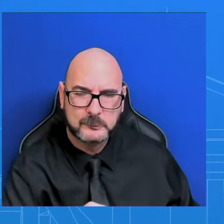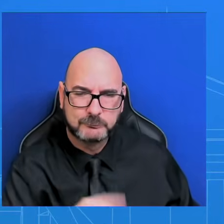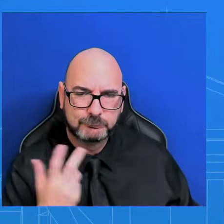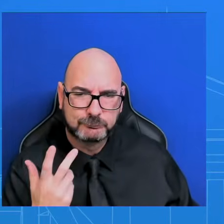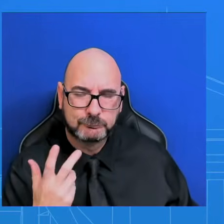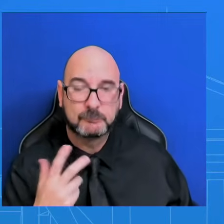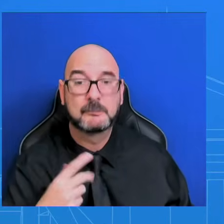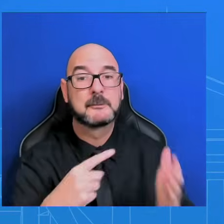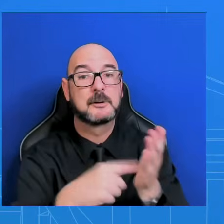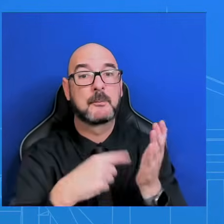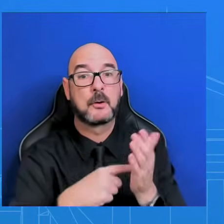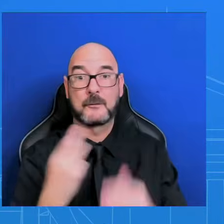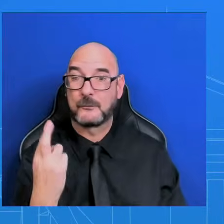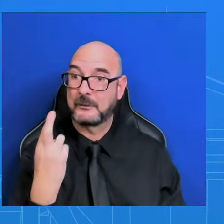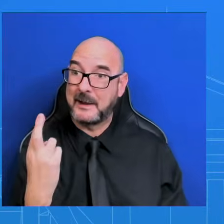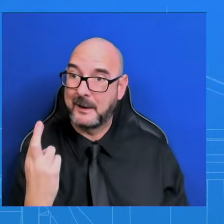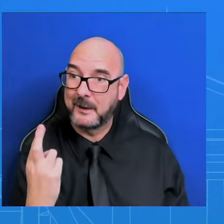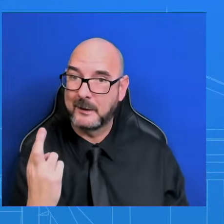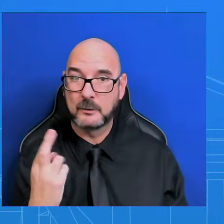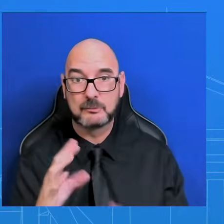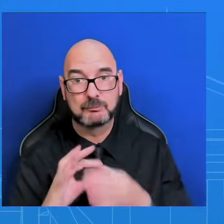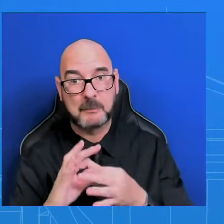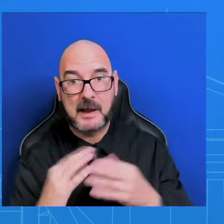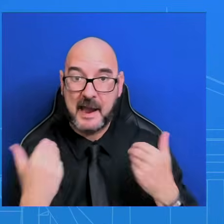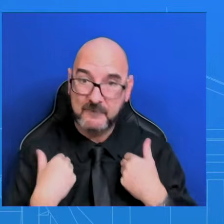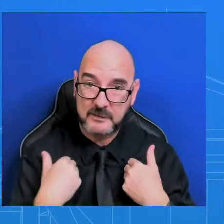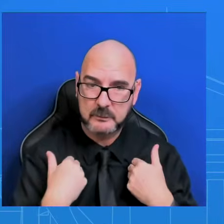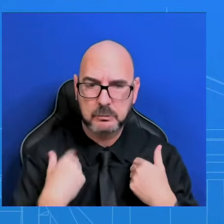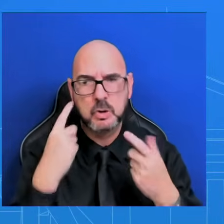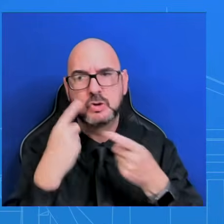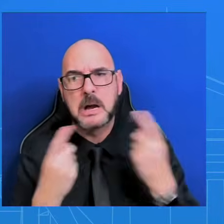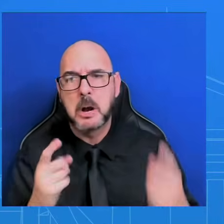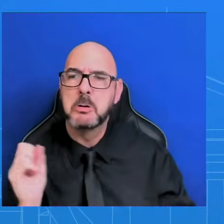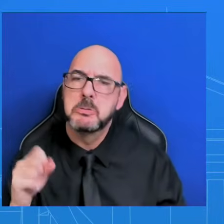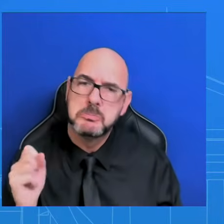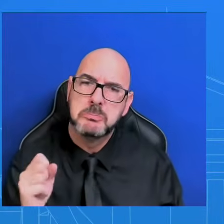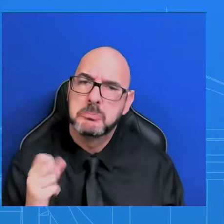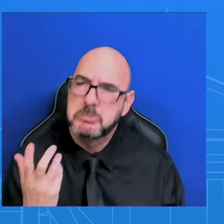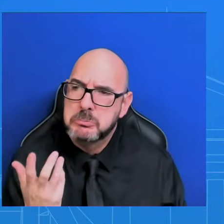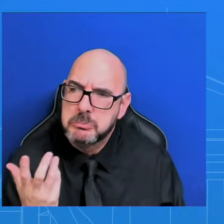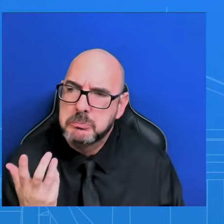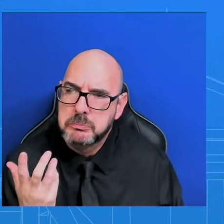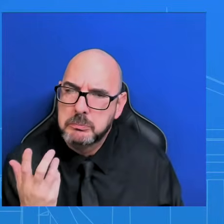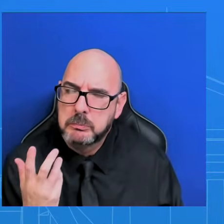It's not going to change the President's view that the best long-term solution for regional security,